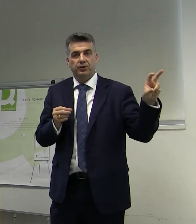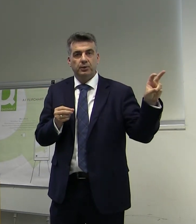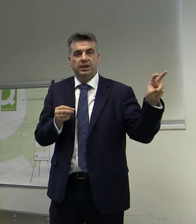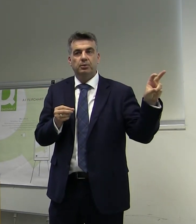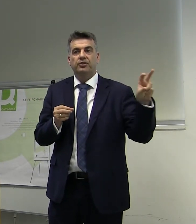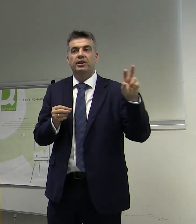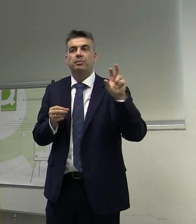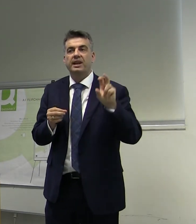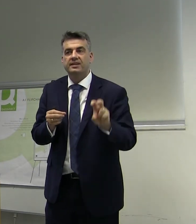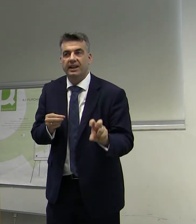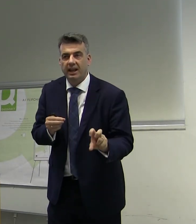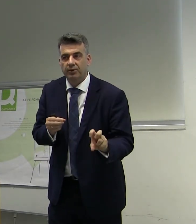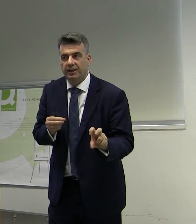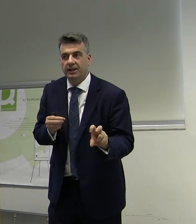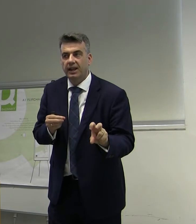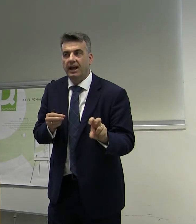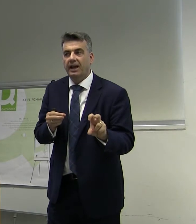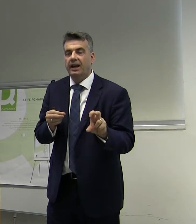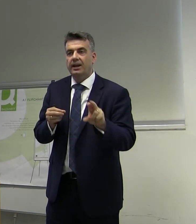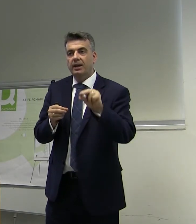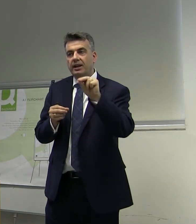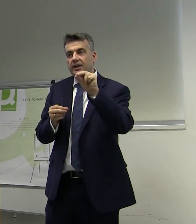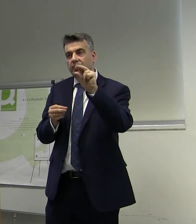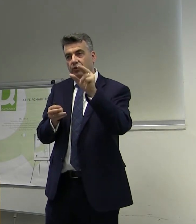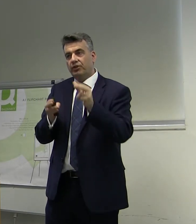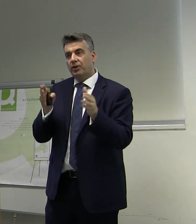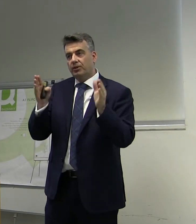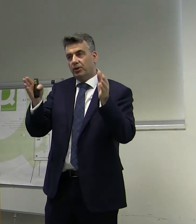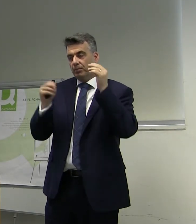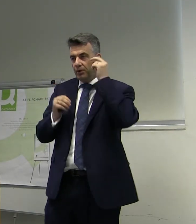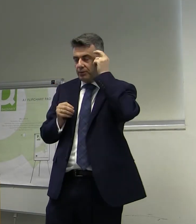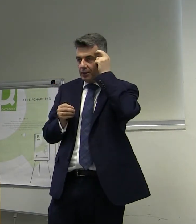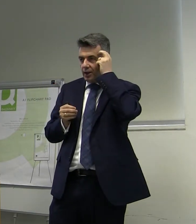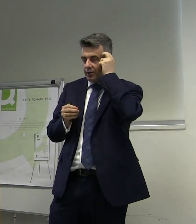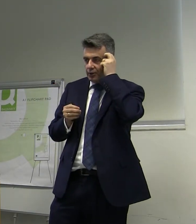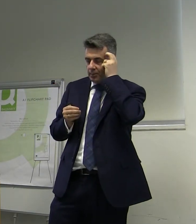you need but still basic accounting it just your profit and loss and your